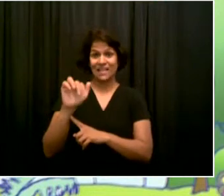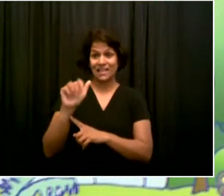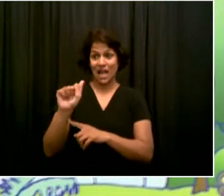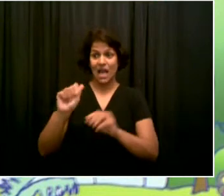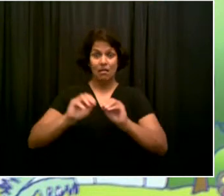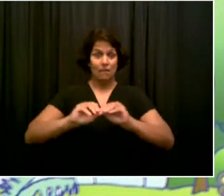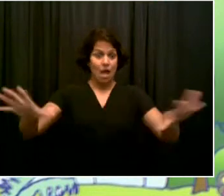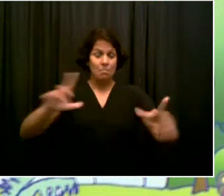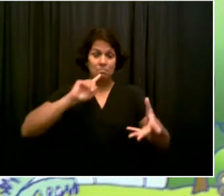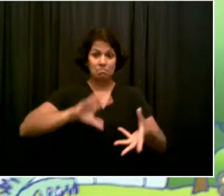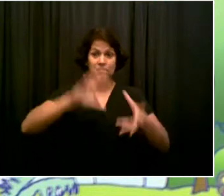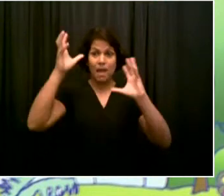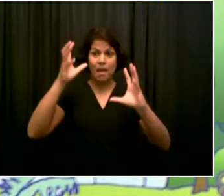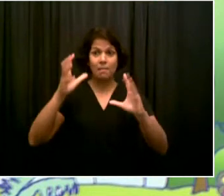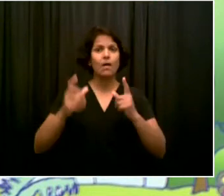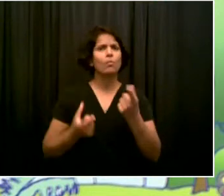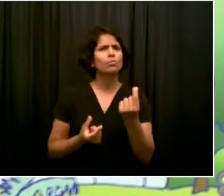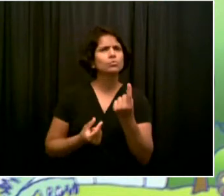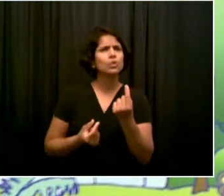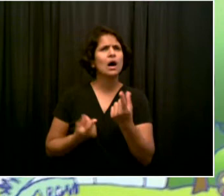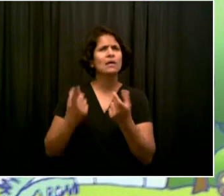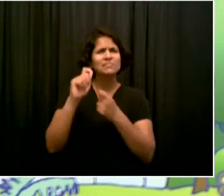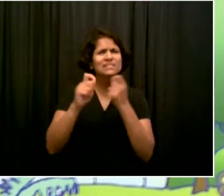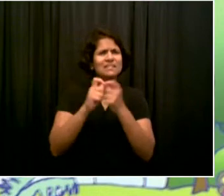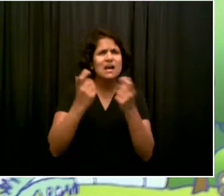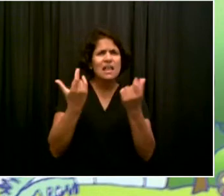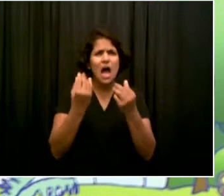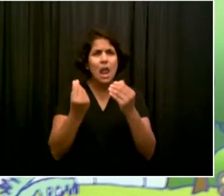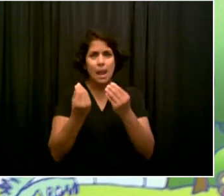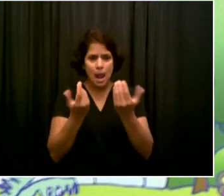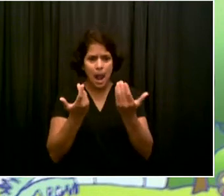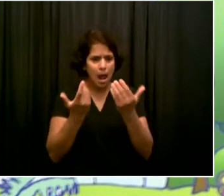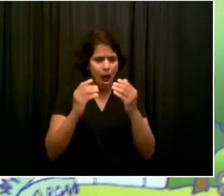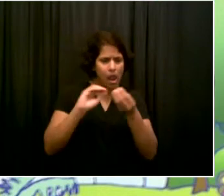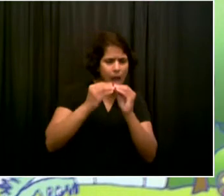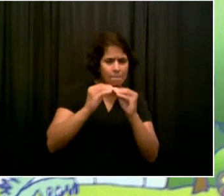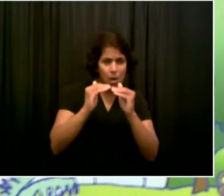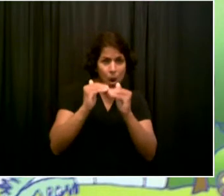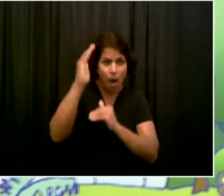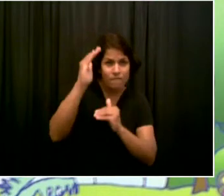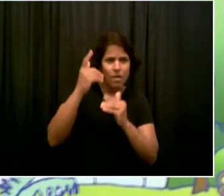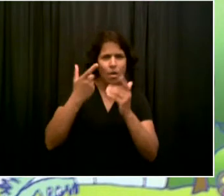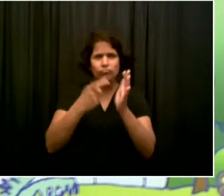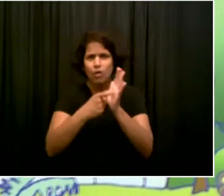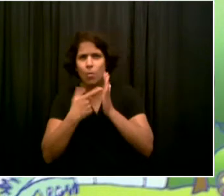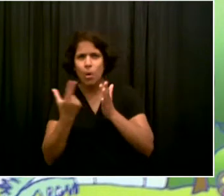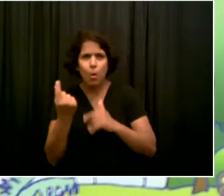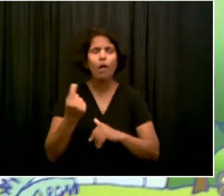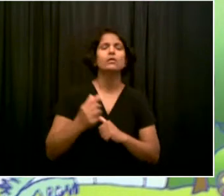OUT OF CONTROL. WHAT IS THE THRESHOLD THAT YOU AND THE